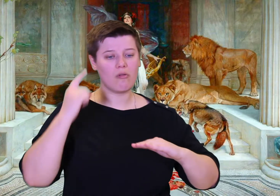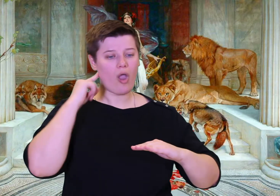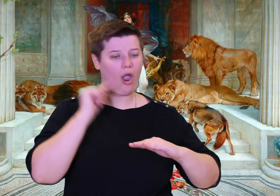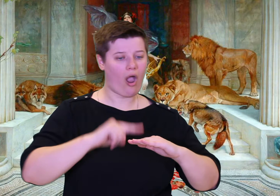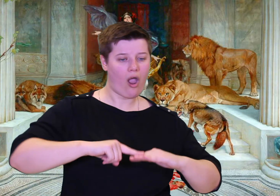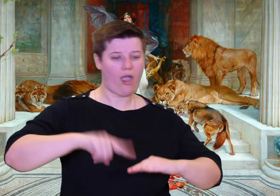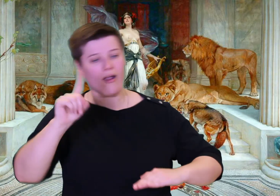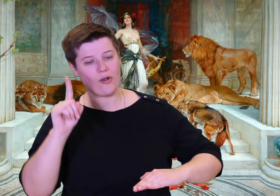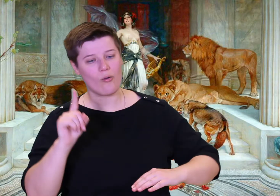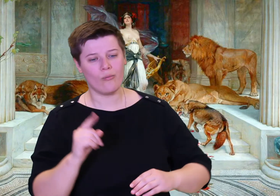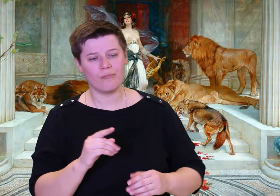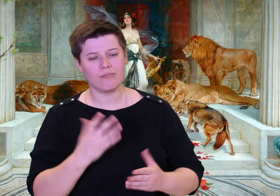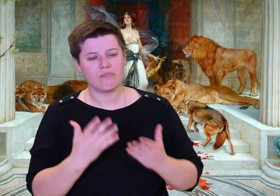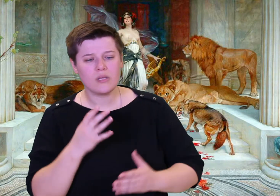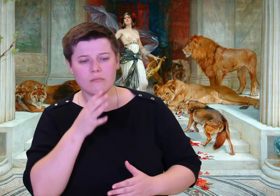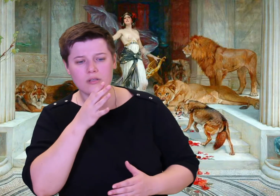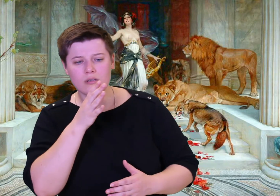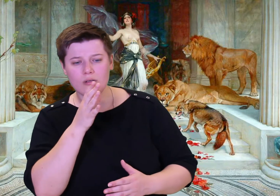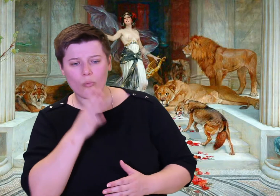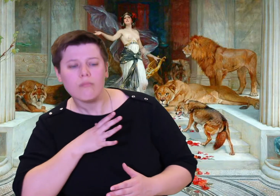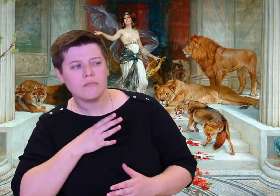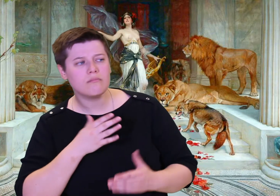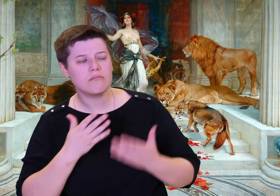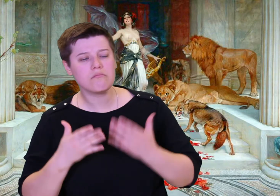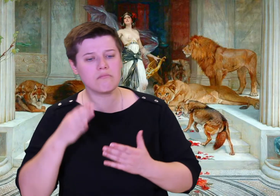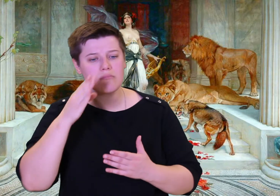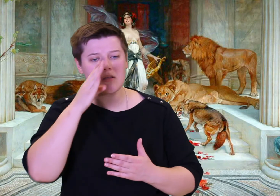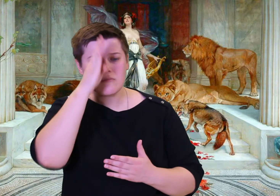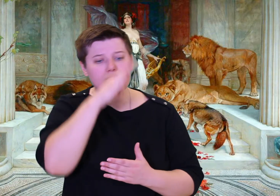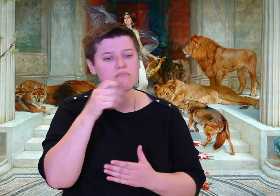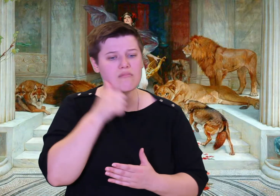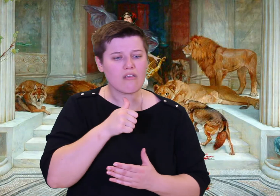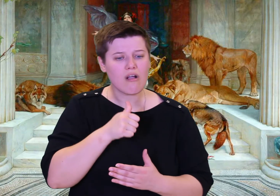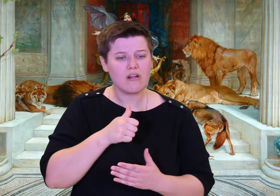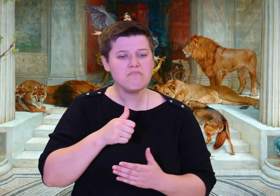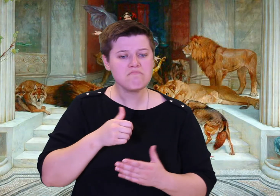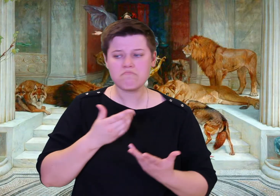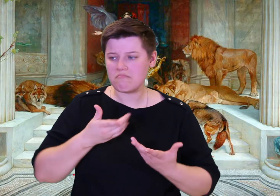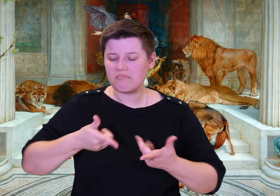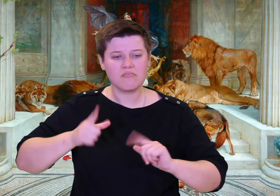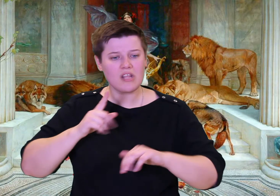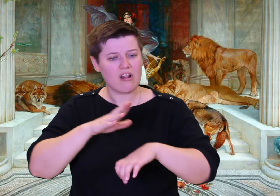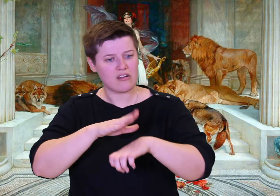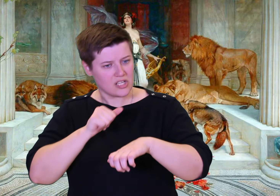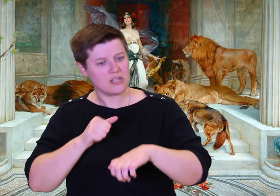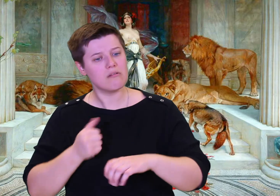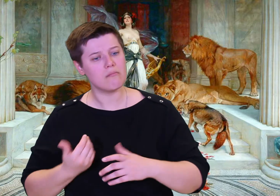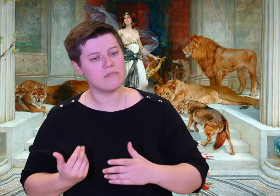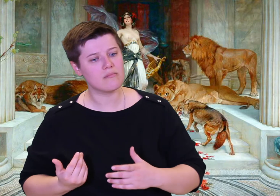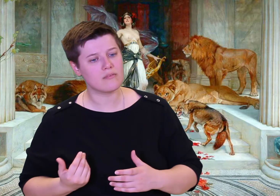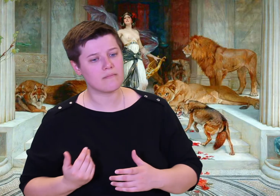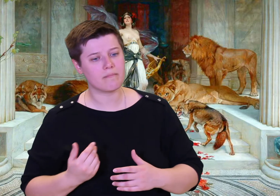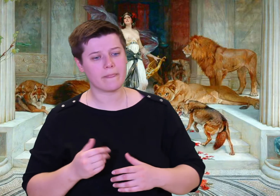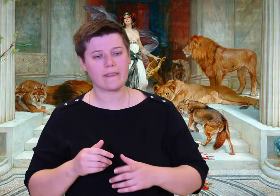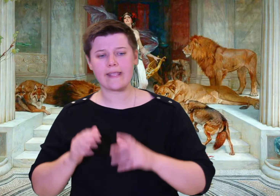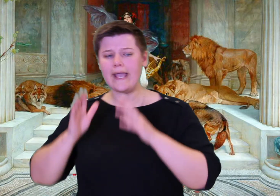floor resounds. Perhaps a woman, or a goddess. Let us call to her.'